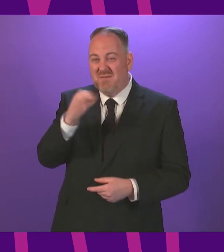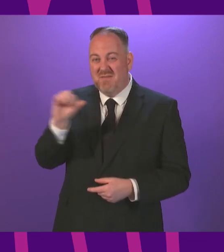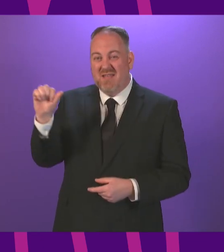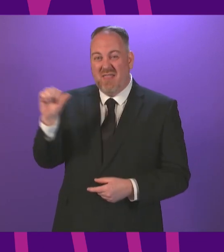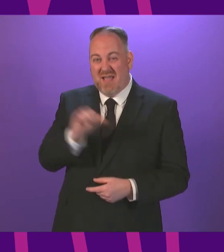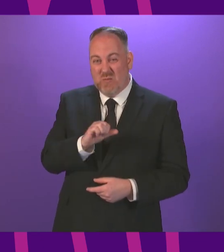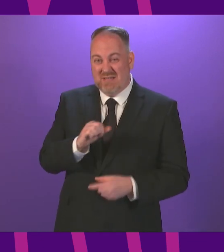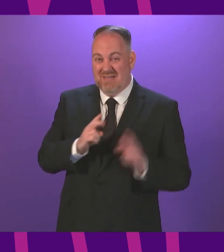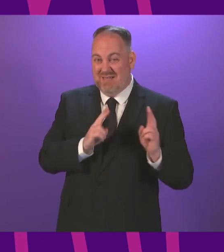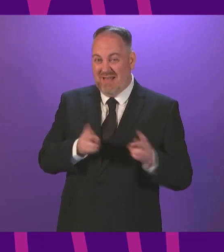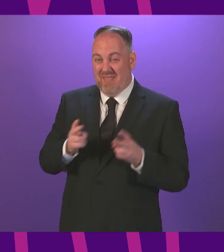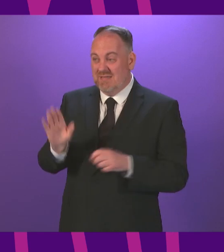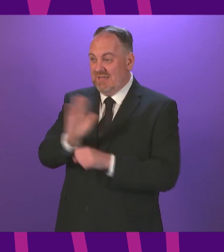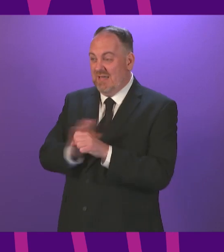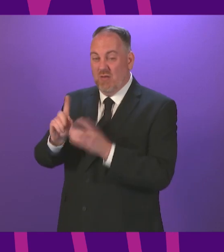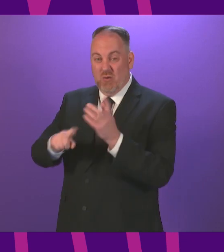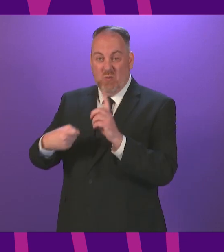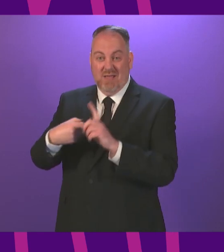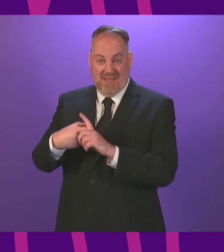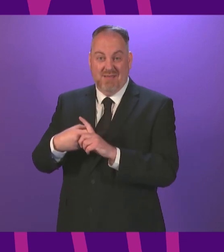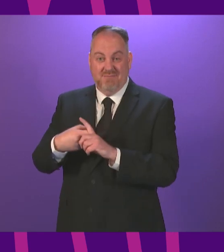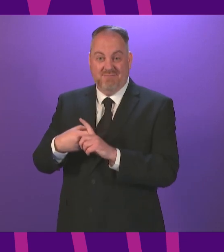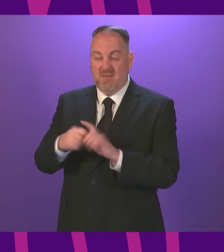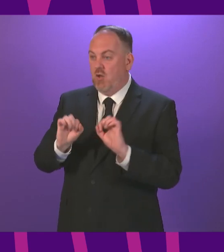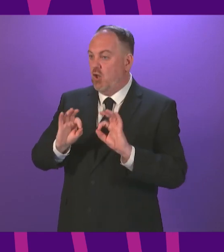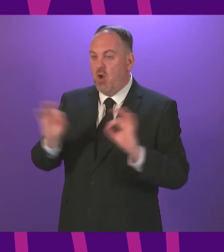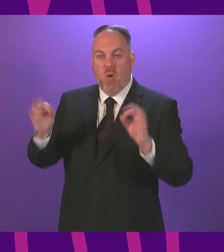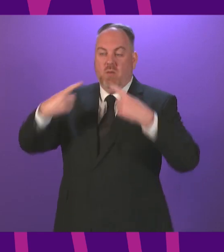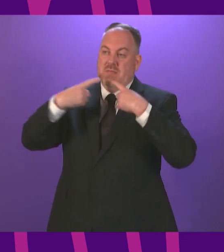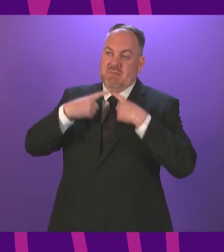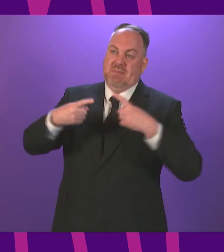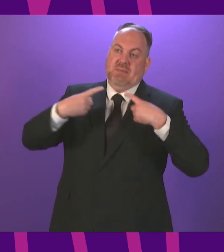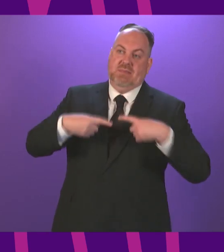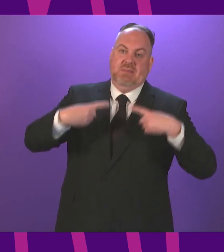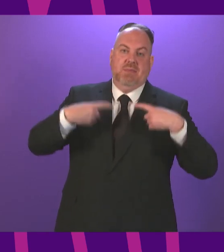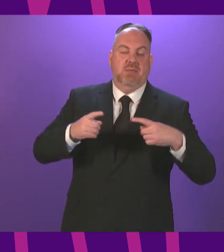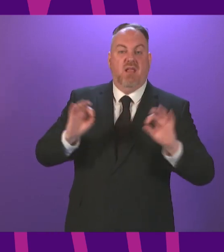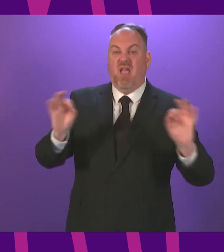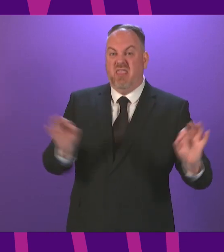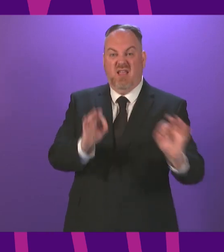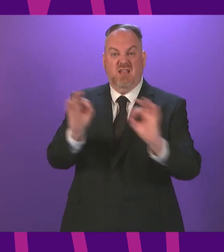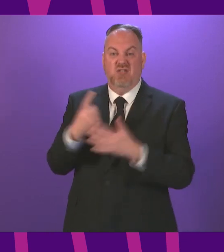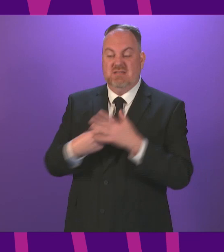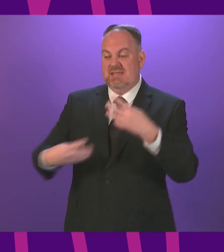the UK—most of them announced without ceremony as daily statistics. The toll has been heaviest on